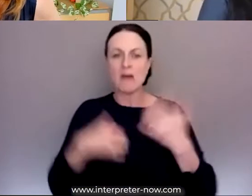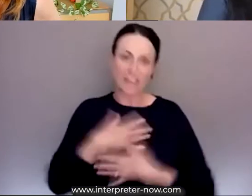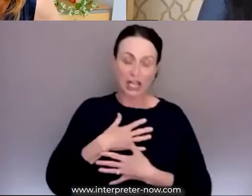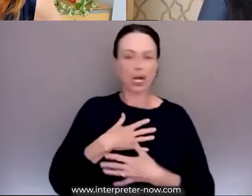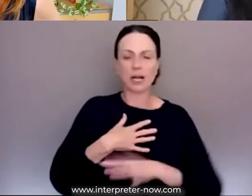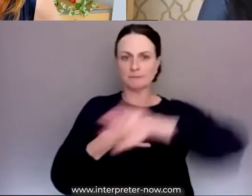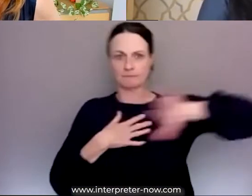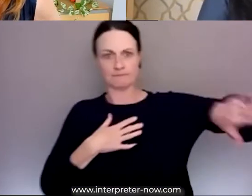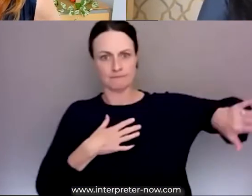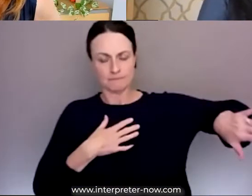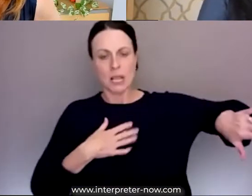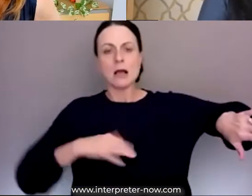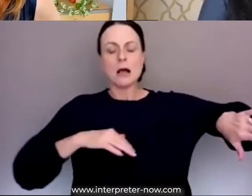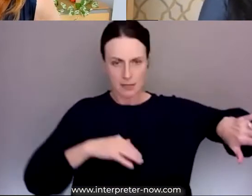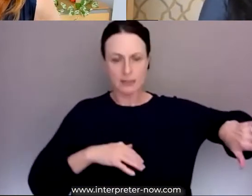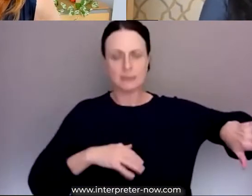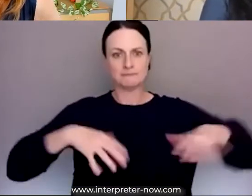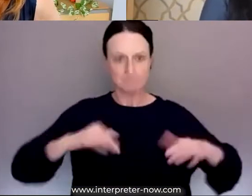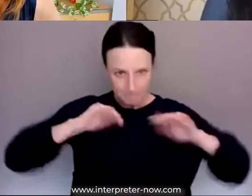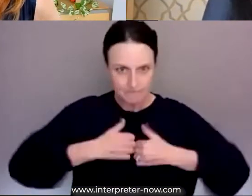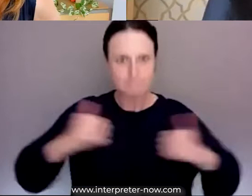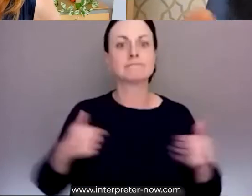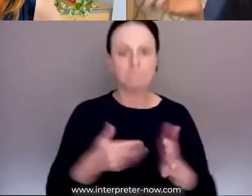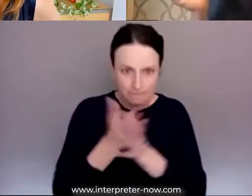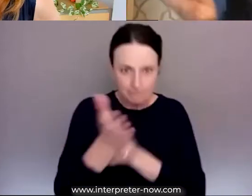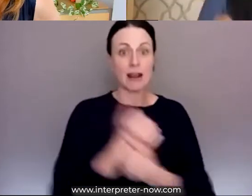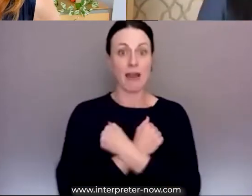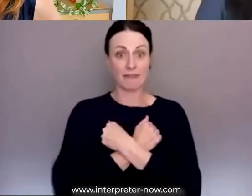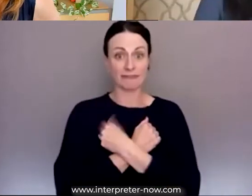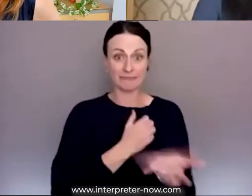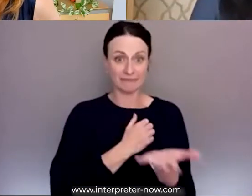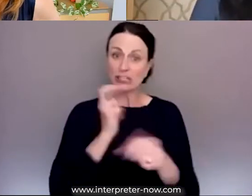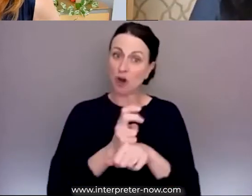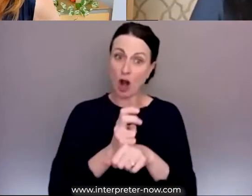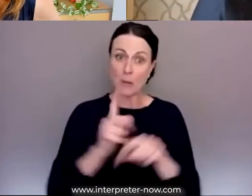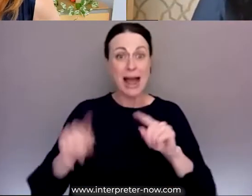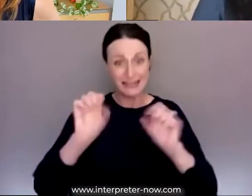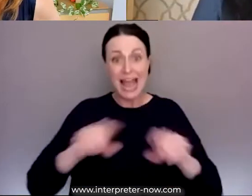t's a hard thing to do but it actually does change. It's infectious. It can be.